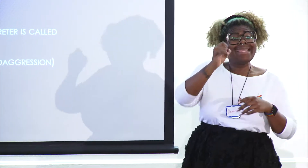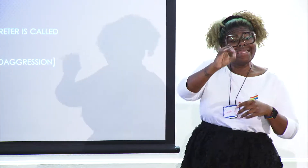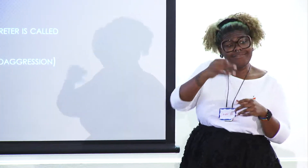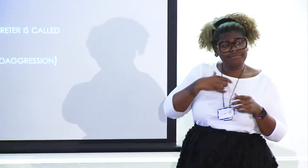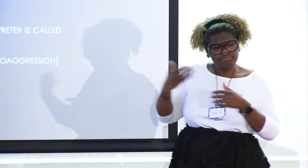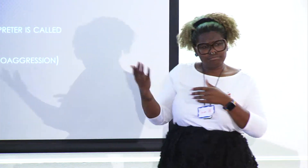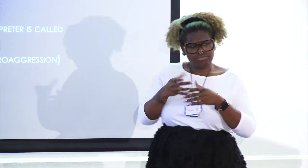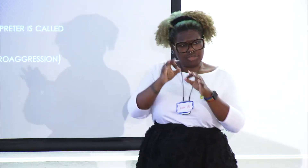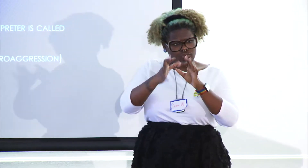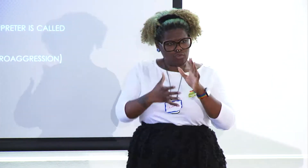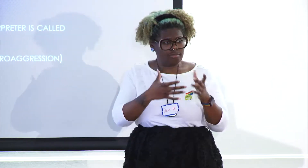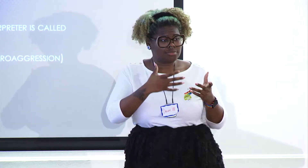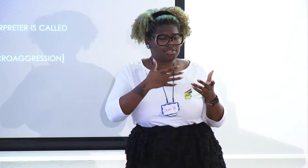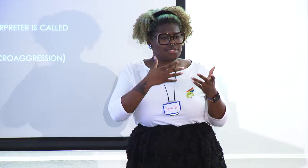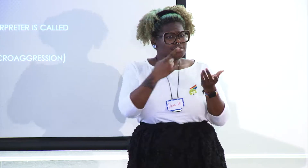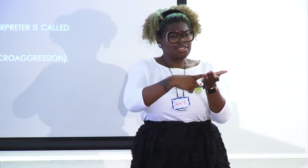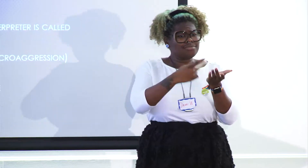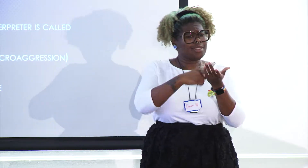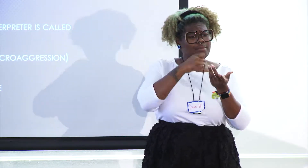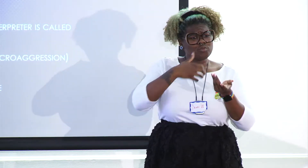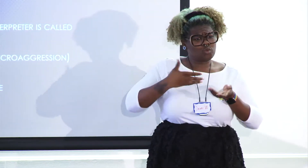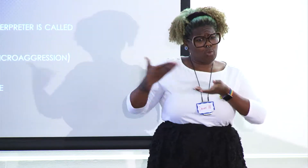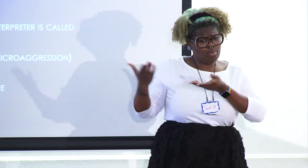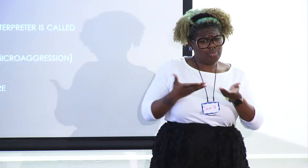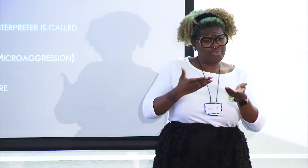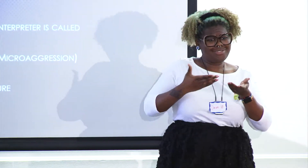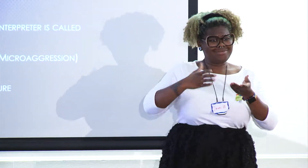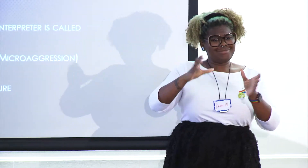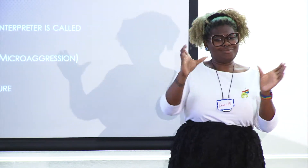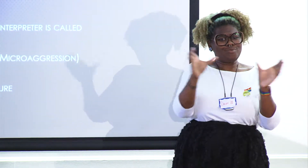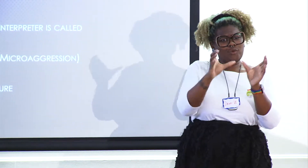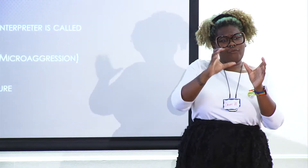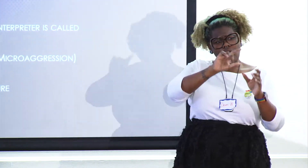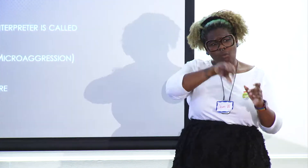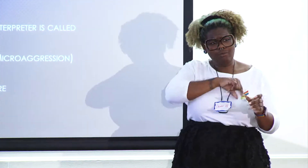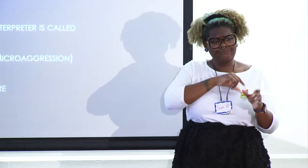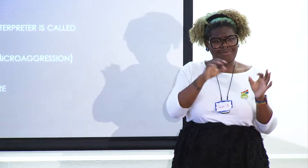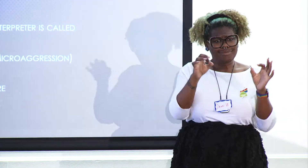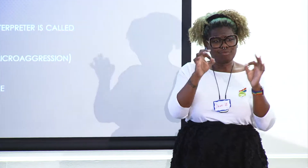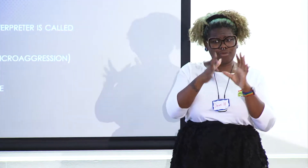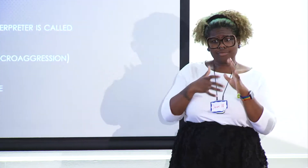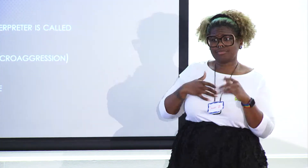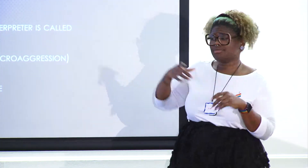opposed to just providing an interpreter in order to have full communication.